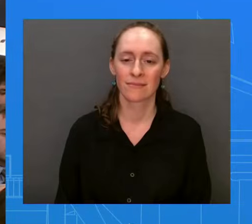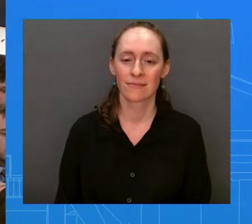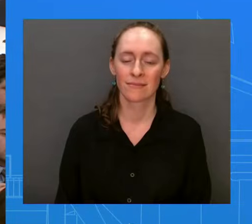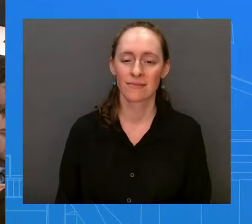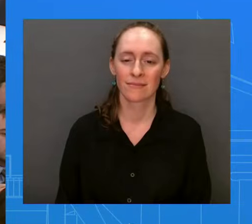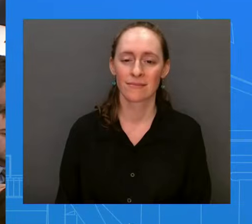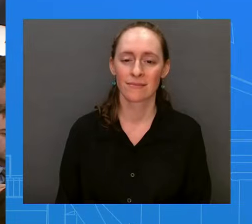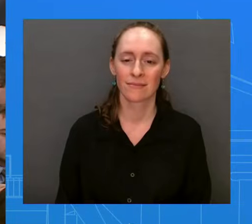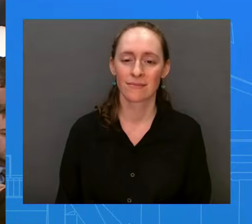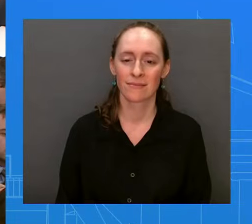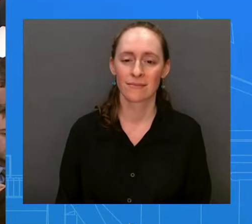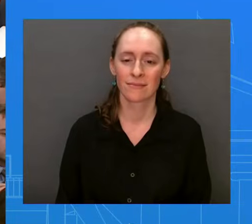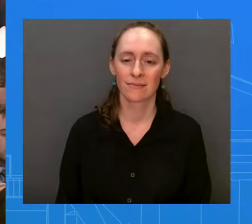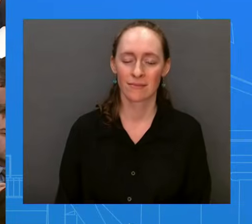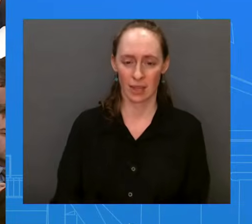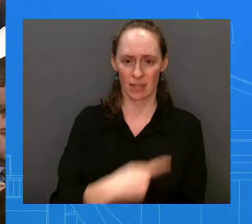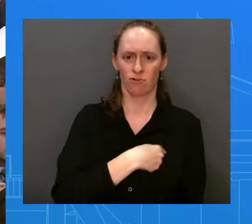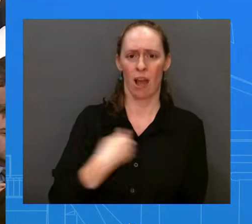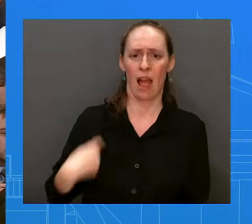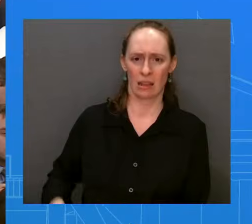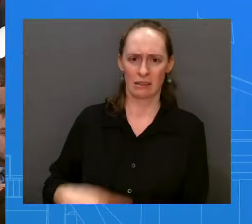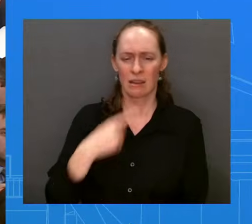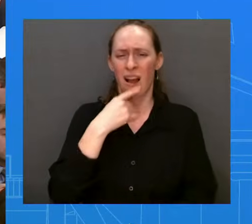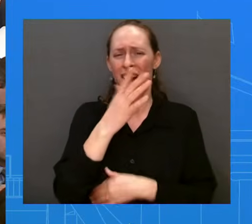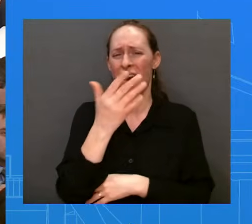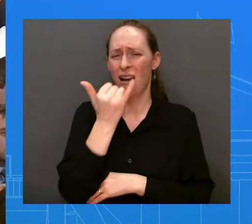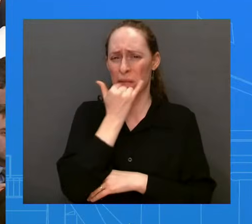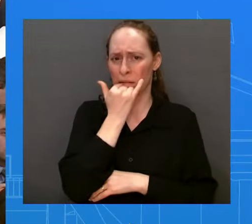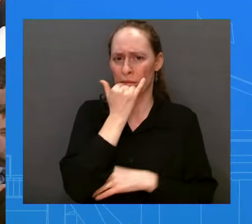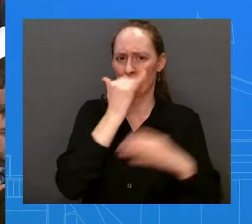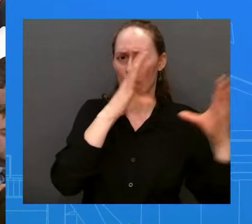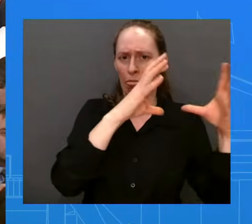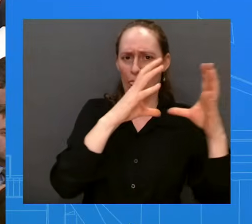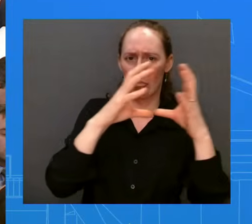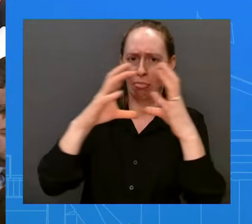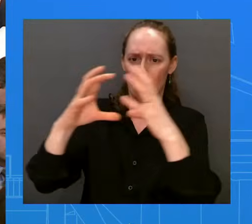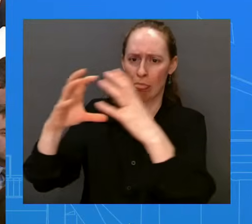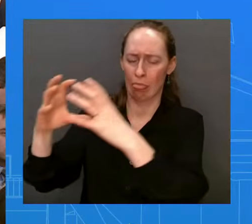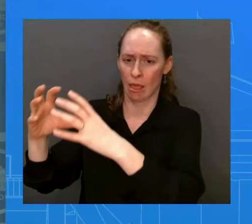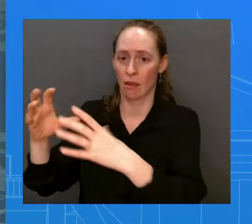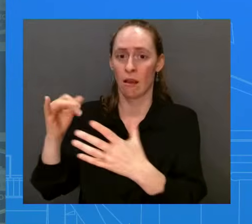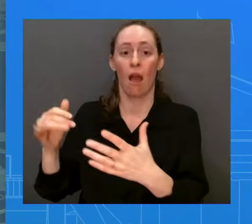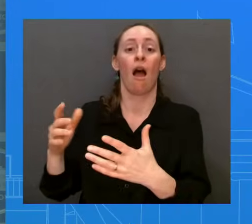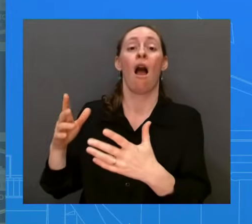had conversations with Beijing about this, and can you share a little bit about that? Mr. Kirby: We know the first one was Chinese.